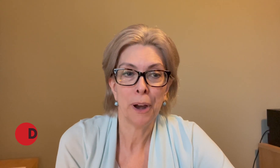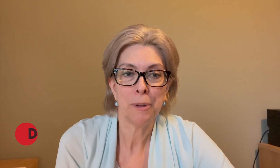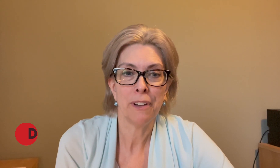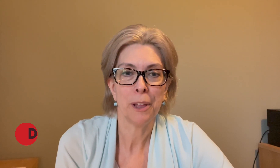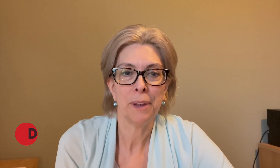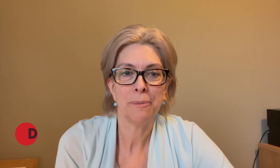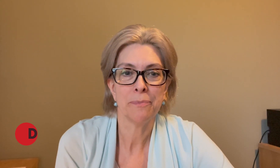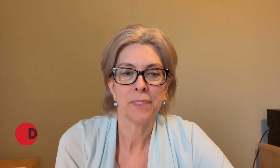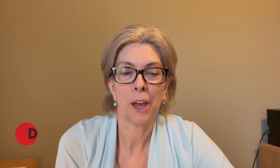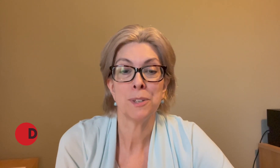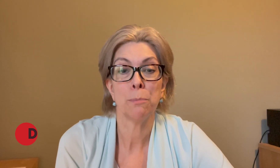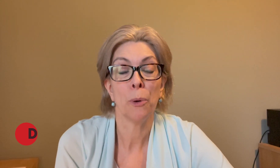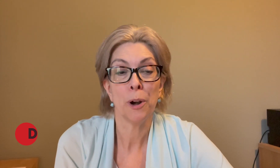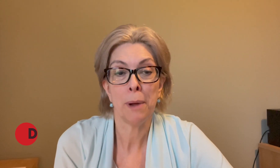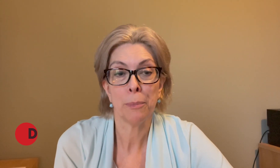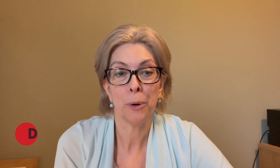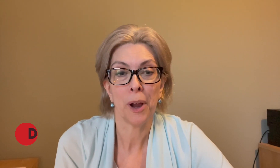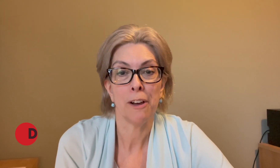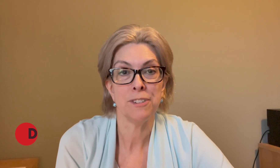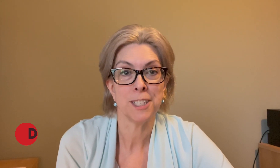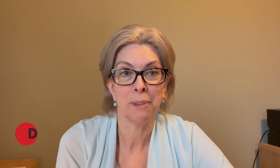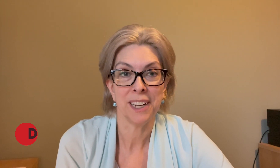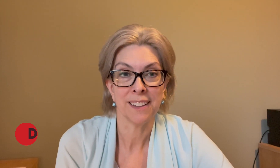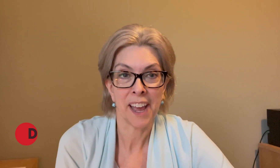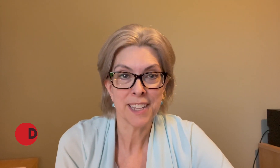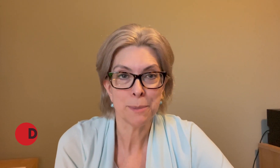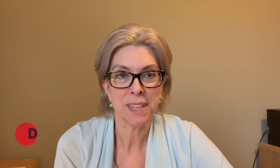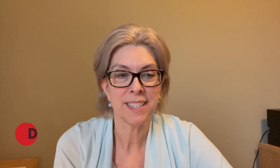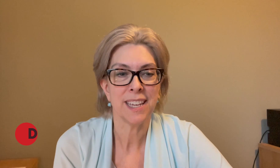I was a board member of disability alliance.